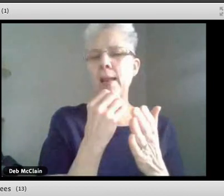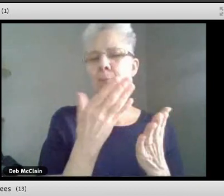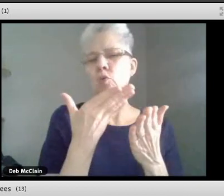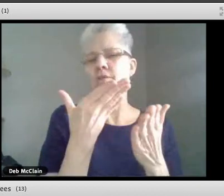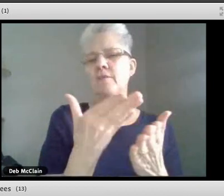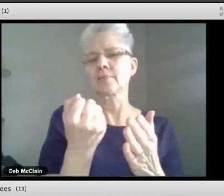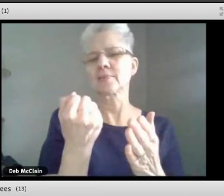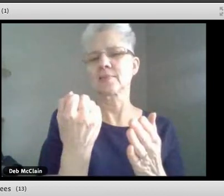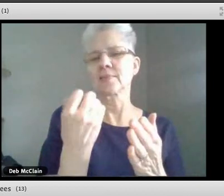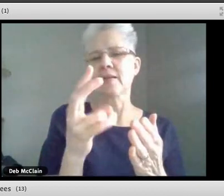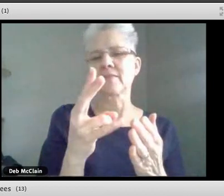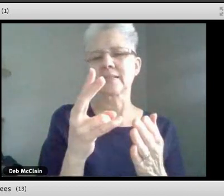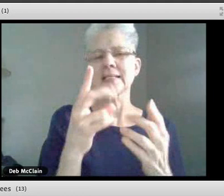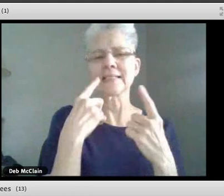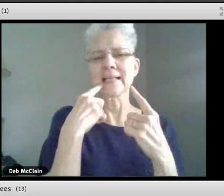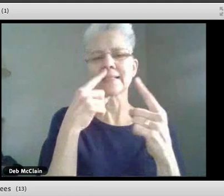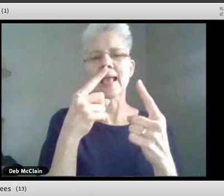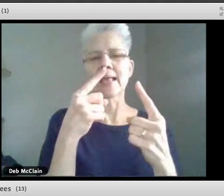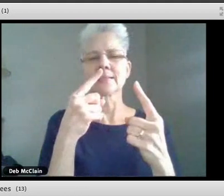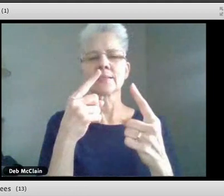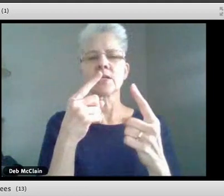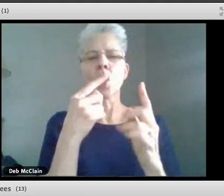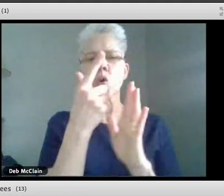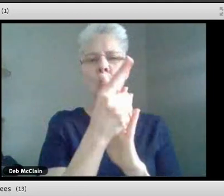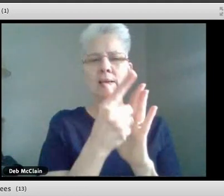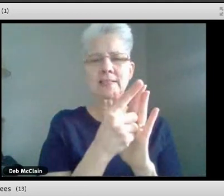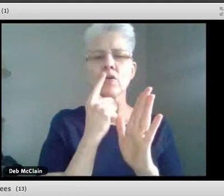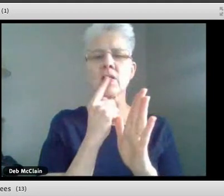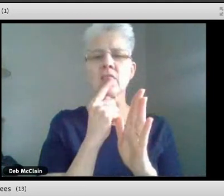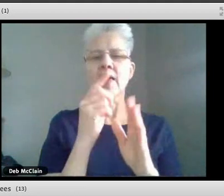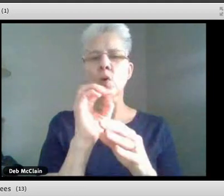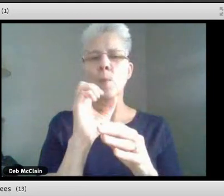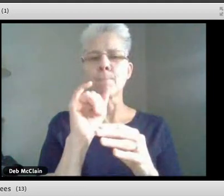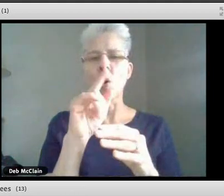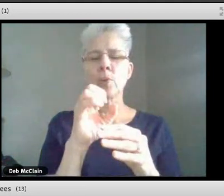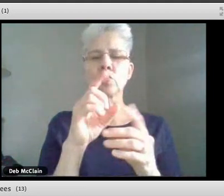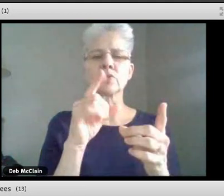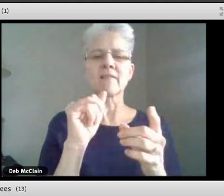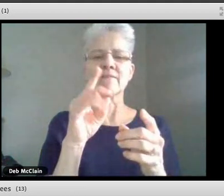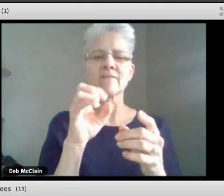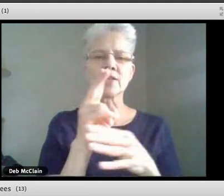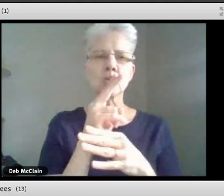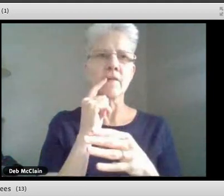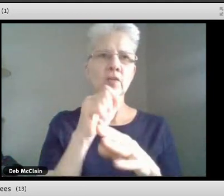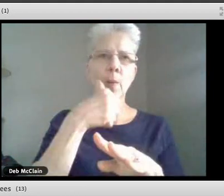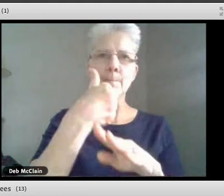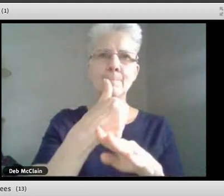as guidance for mobile device users. Things like, if you have to mount your cellphone sideways,